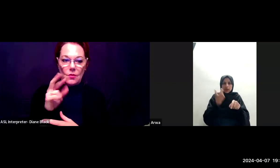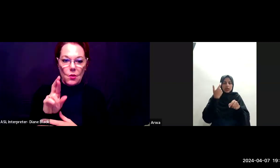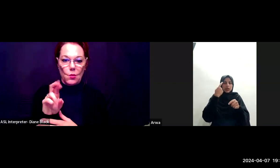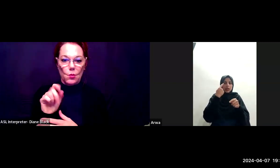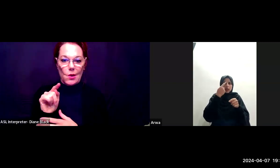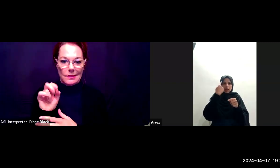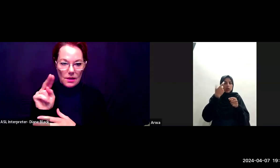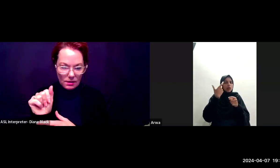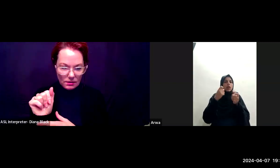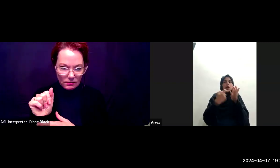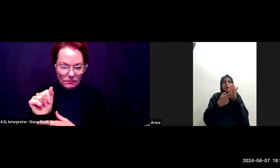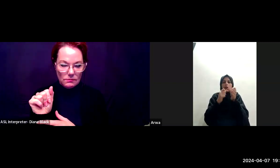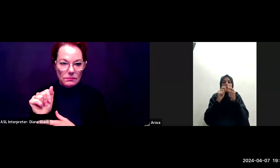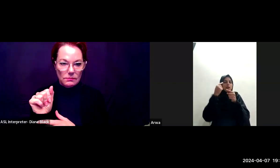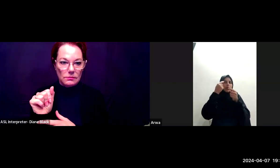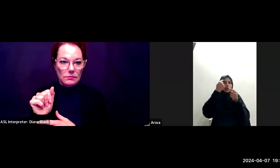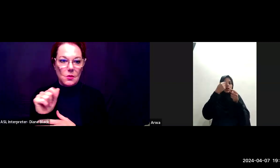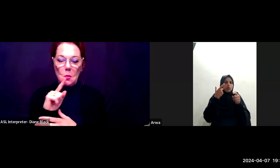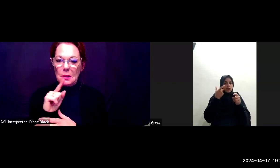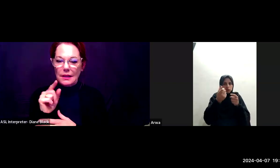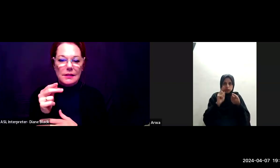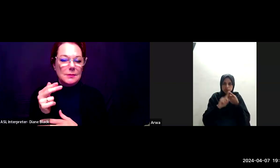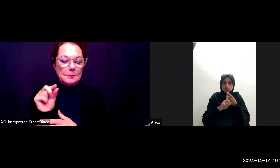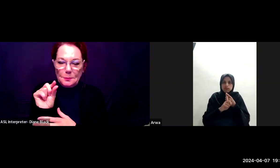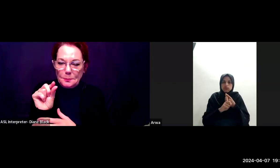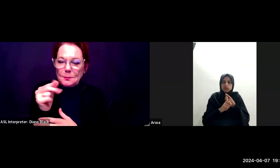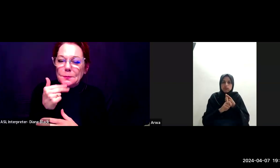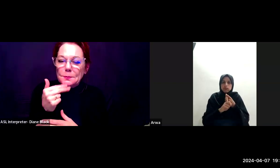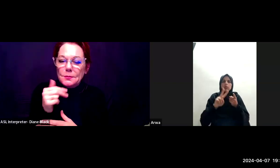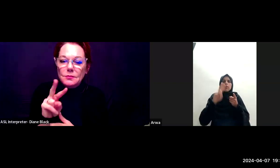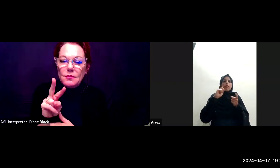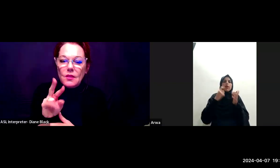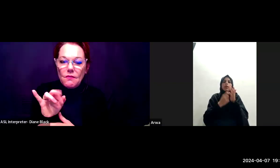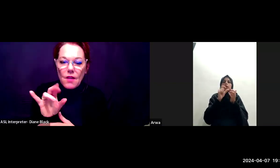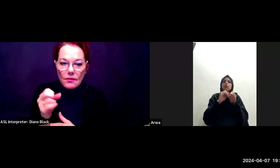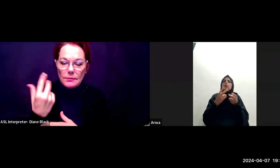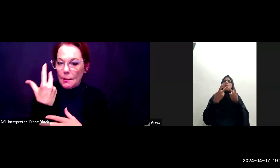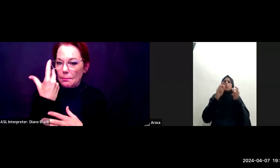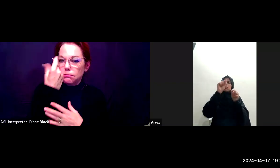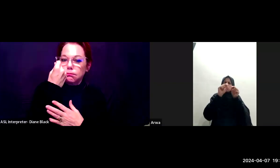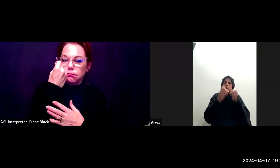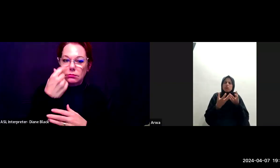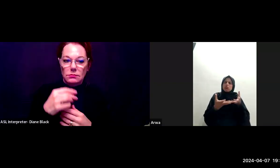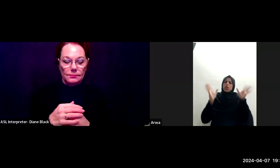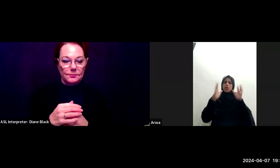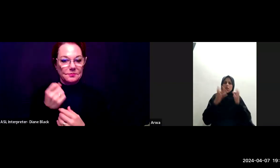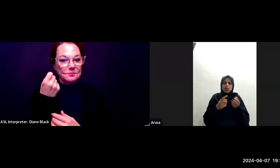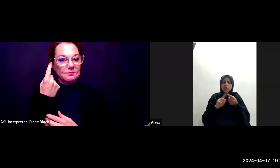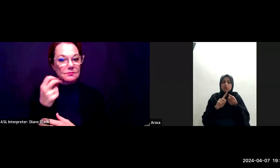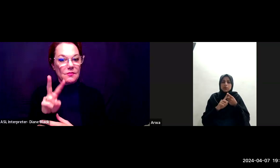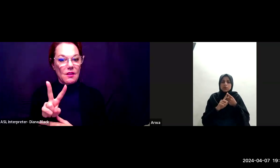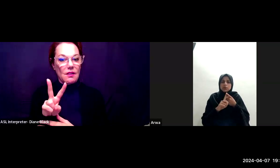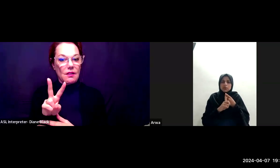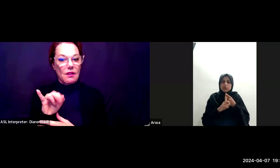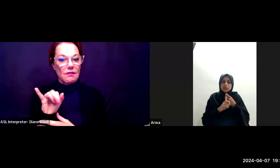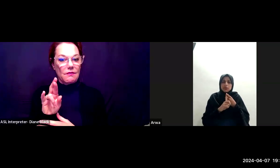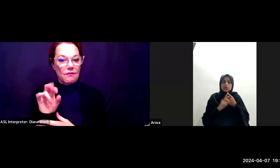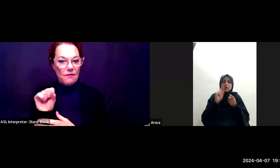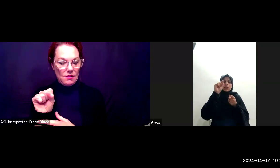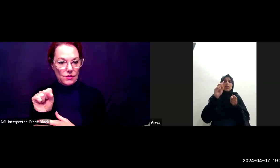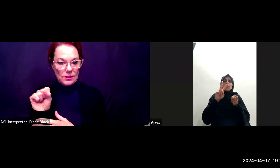enough to have millions of viruses of our interest. And these viruses are basically adino- associated